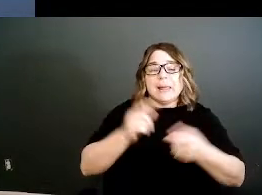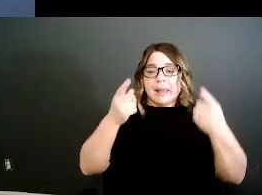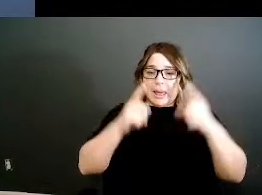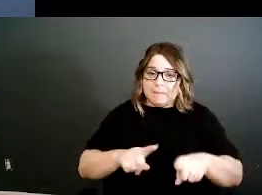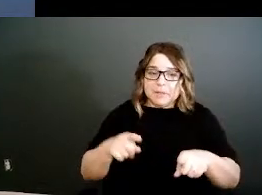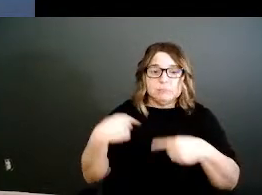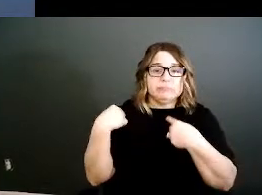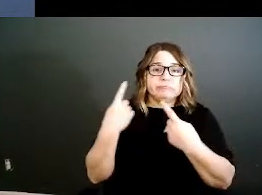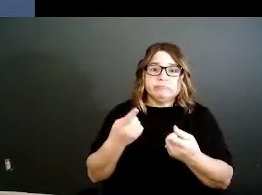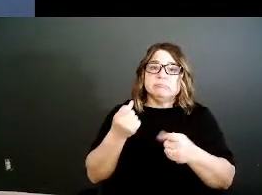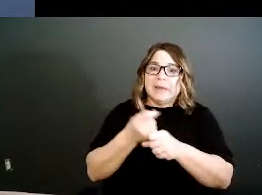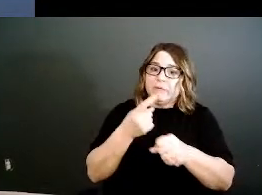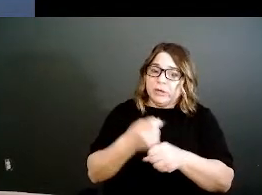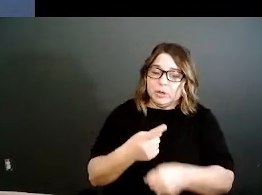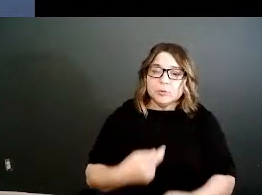≫ THANK YOU. HI, COUNCIL.